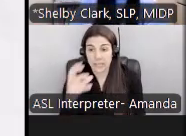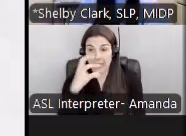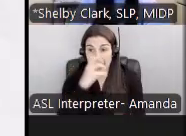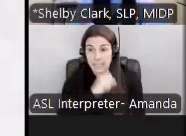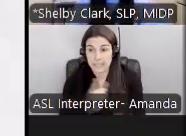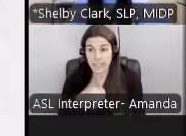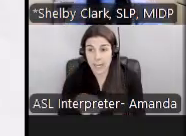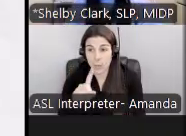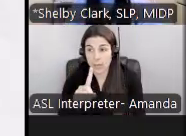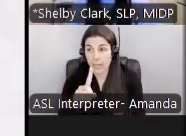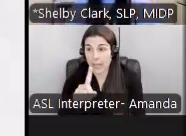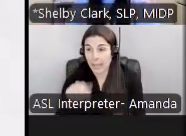I can't see the chat.